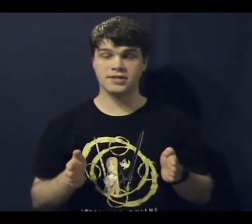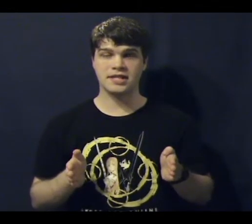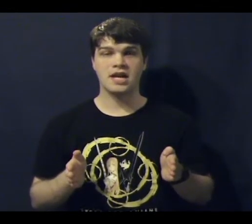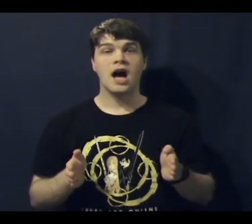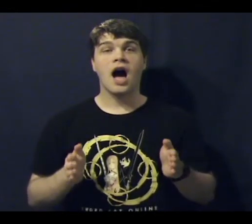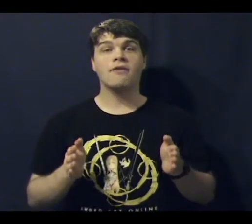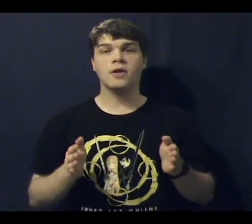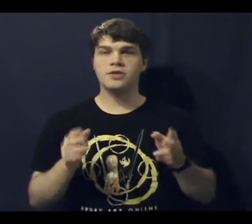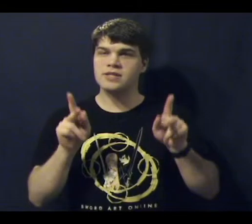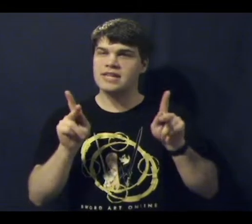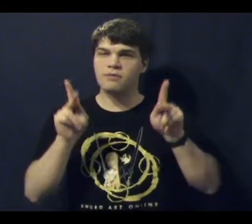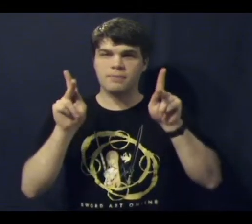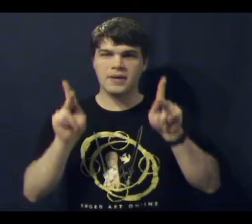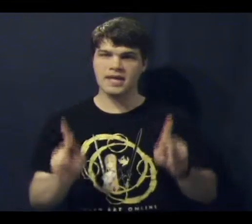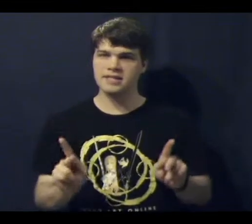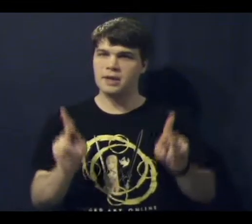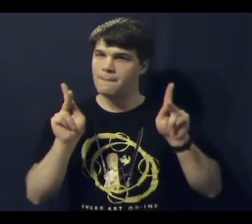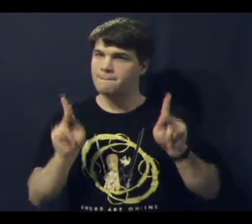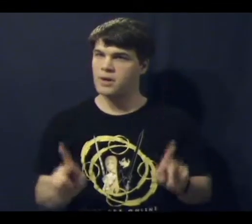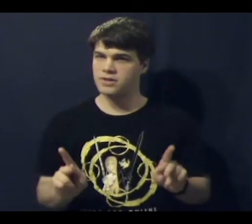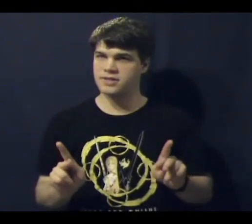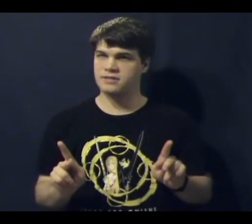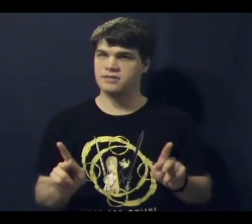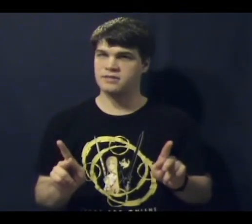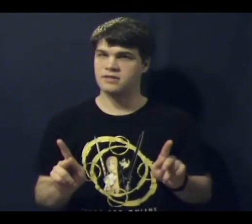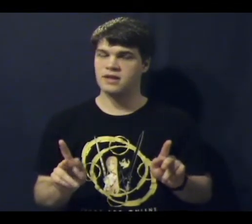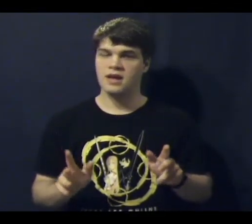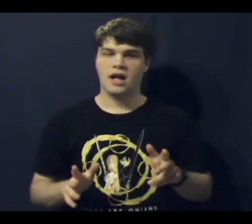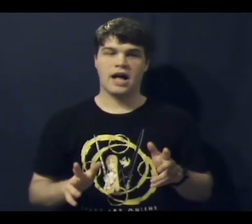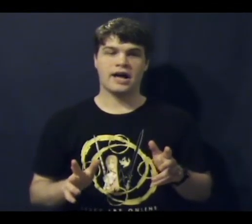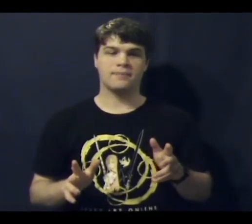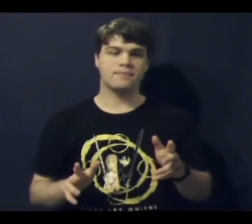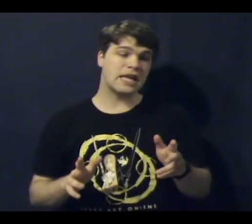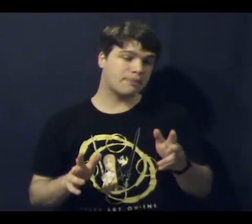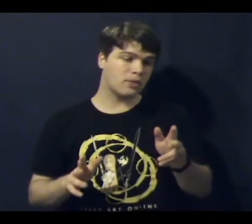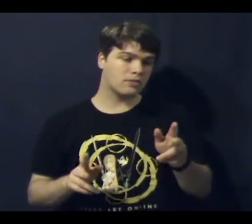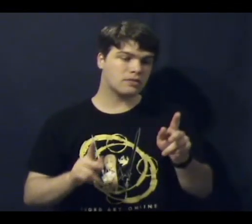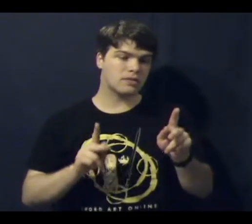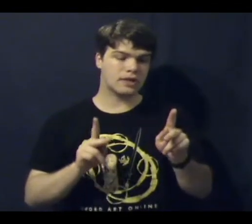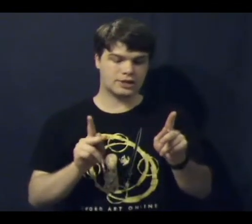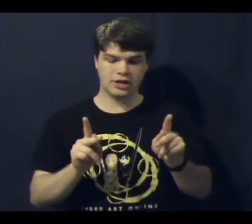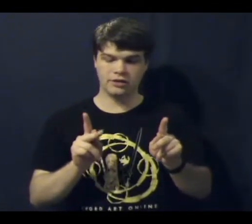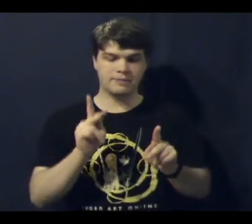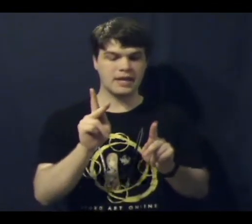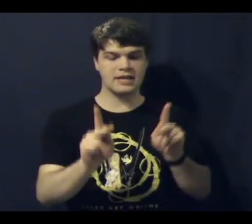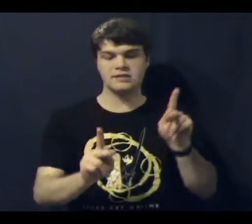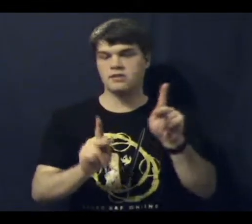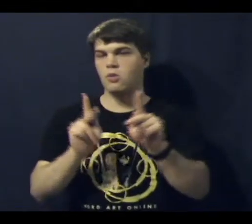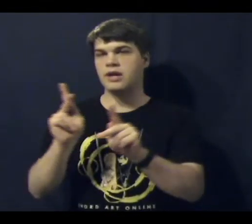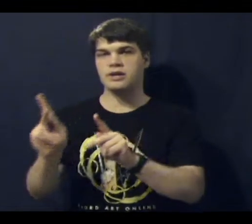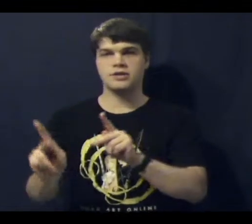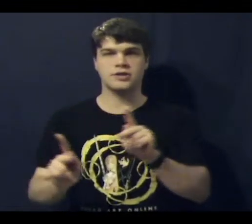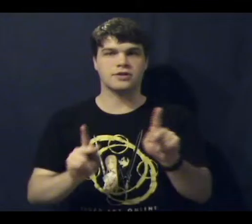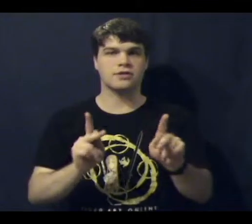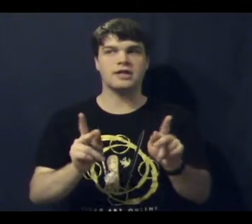Person. I've also seen it with "P"s. Person. People is generally "P"s going in a circle